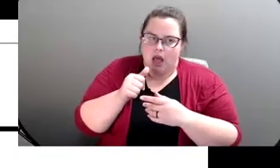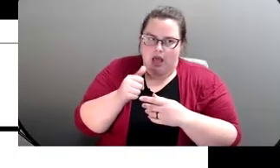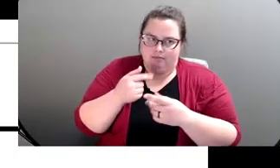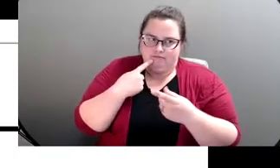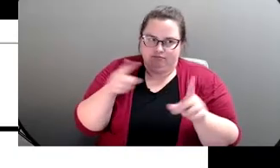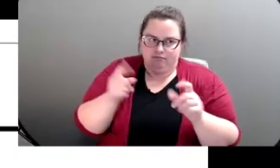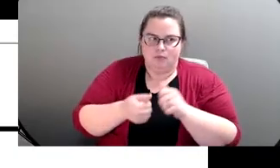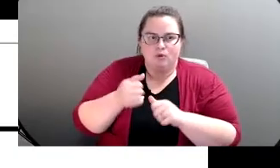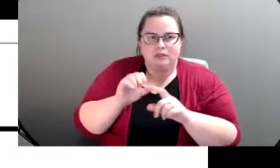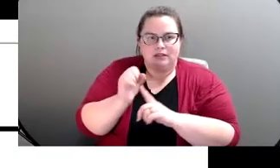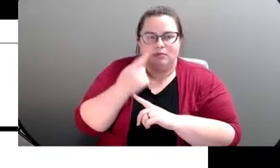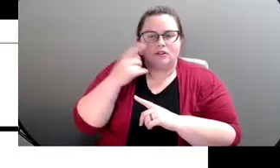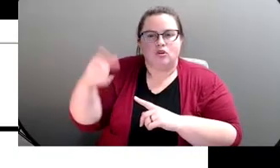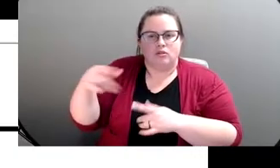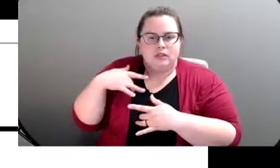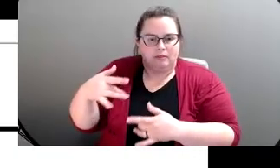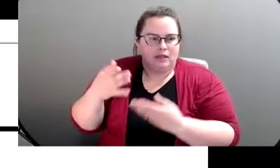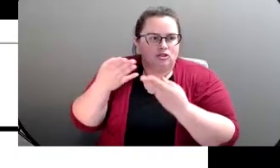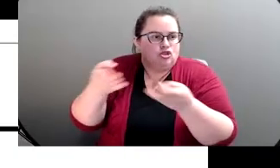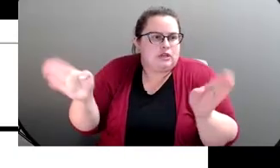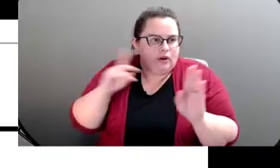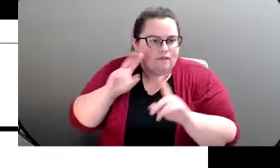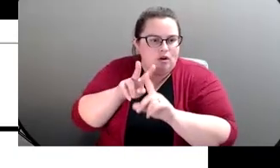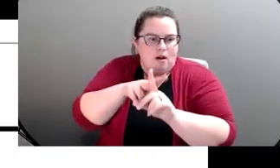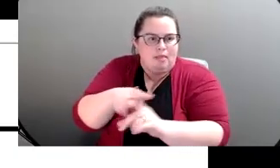to need to be pretty generic in order to apply to most students.